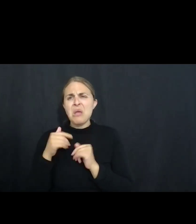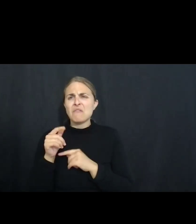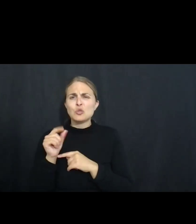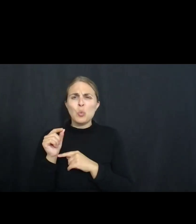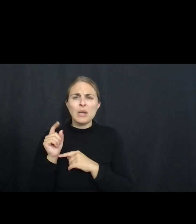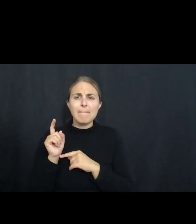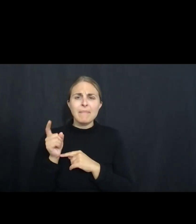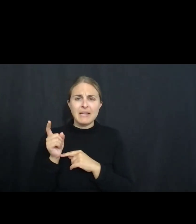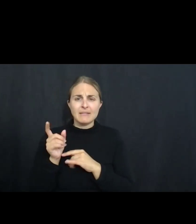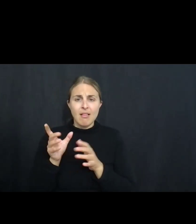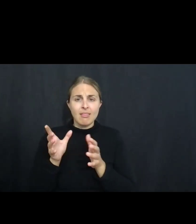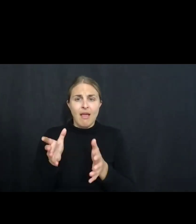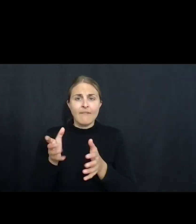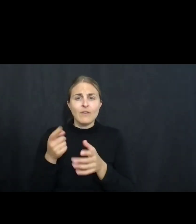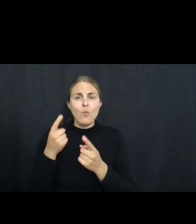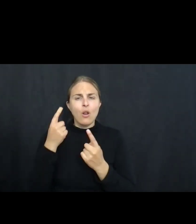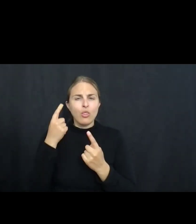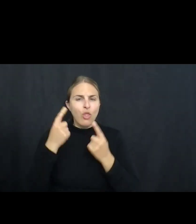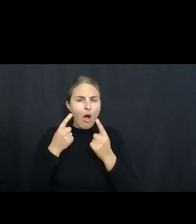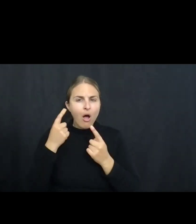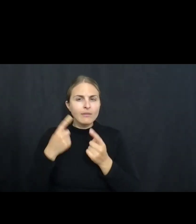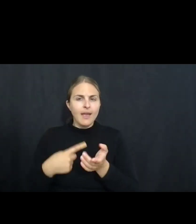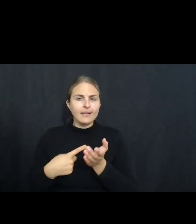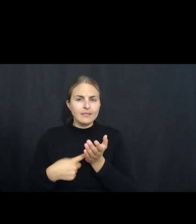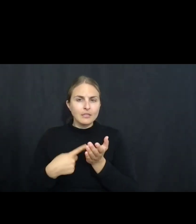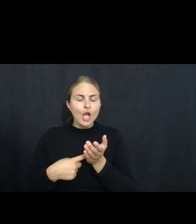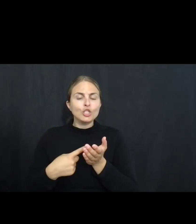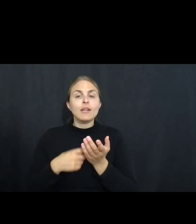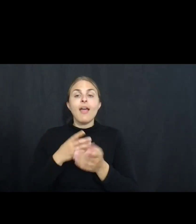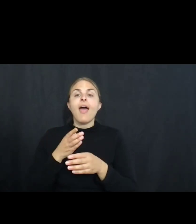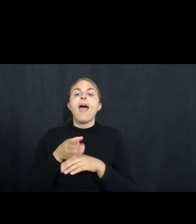discussions after the video plays here and the website